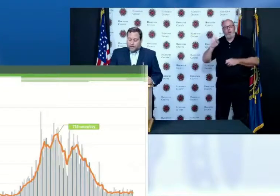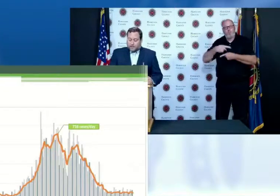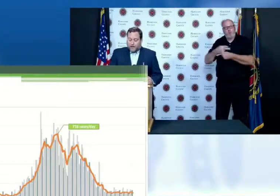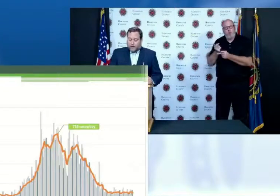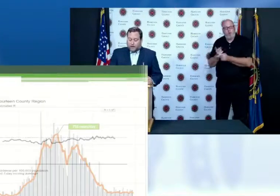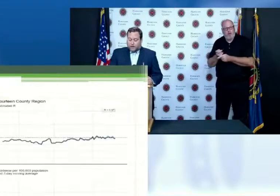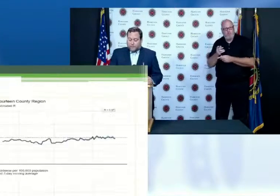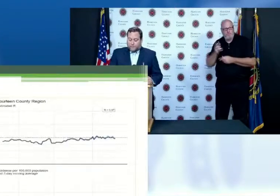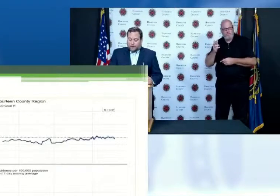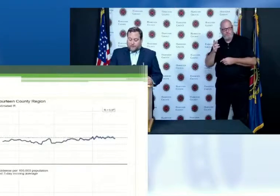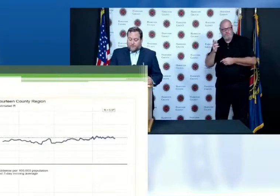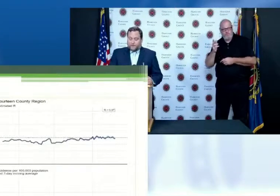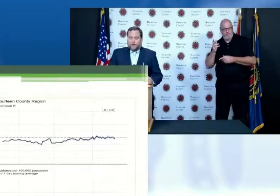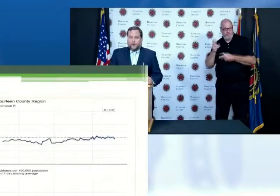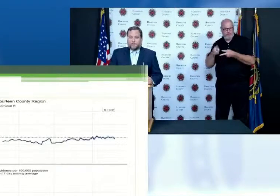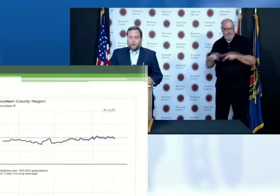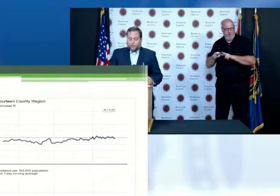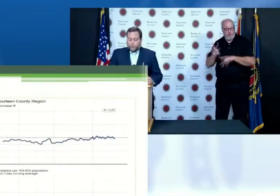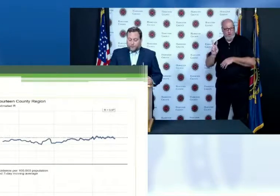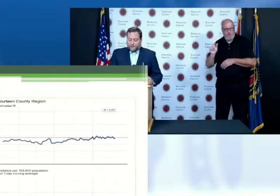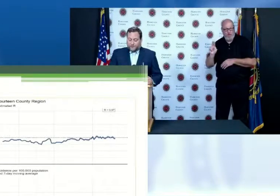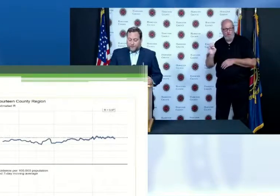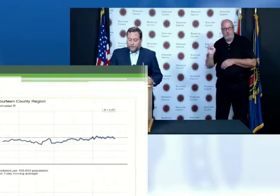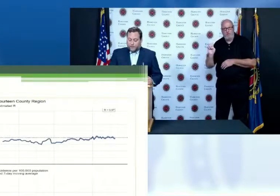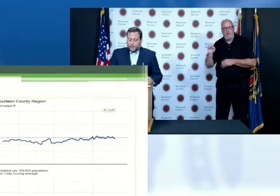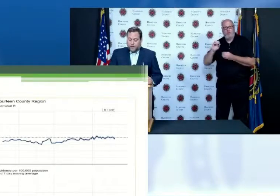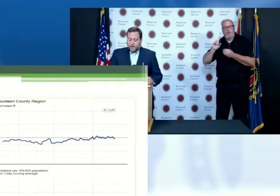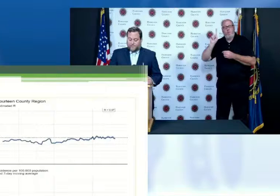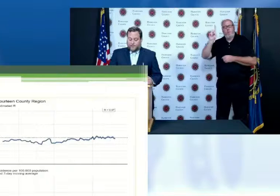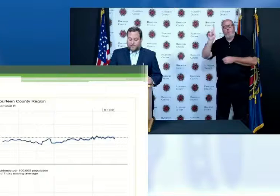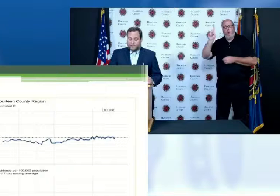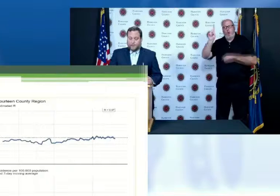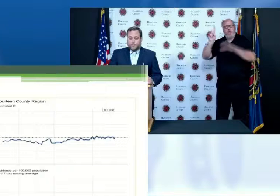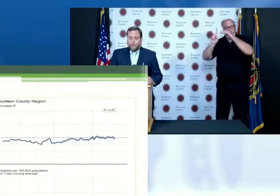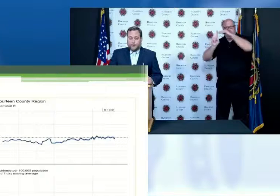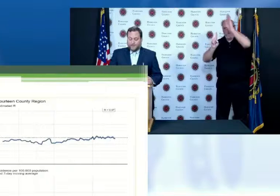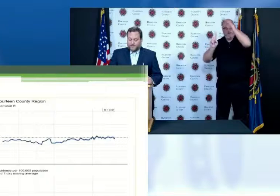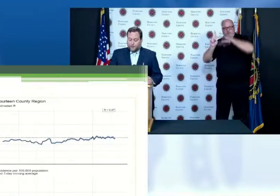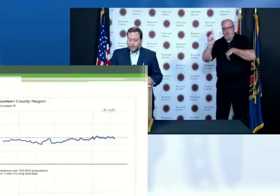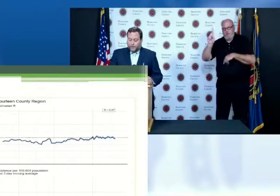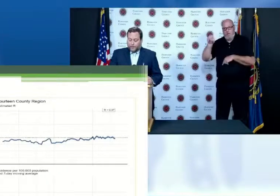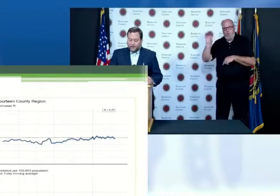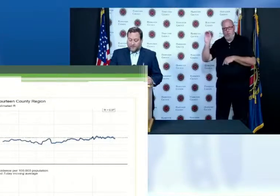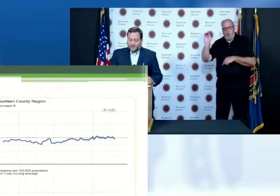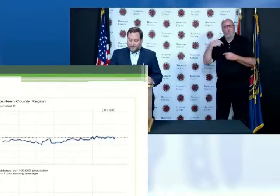today our reproductive number is 1.0 and for the region we are at 0.97